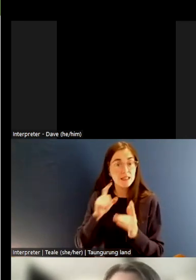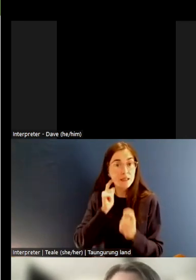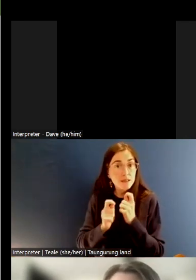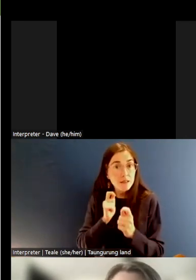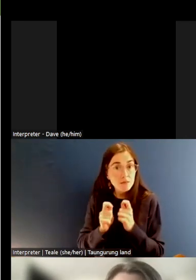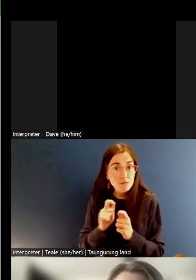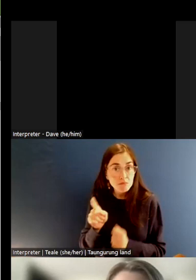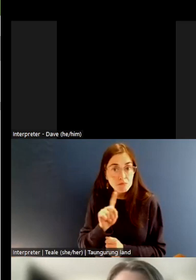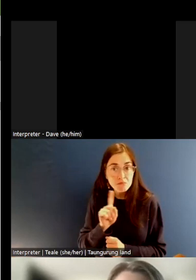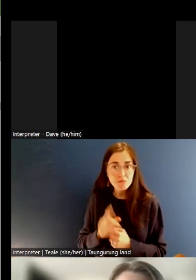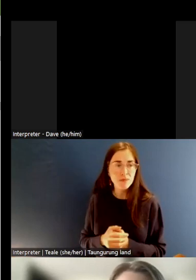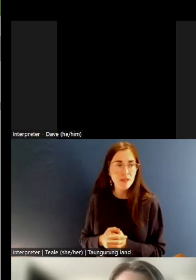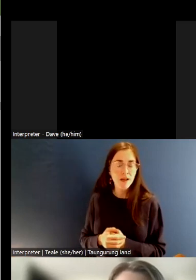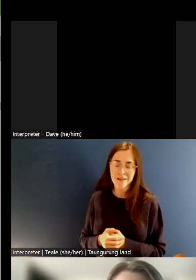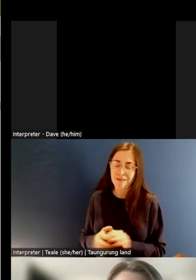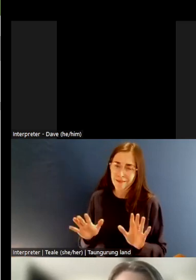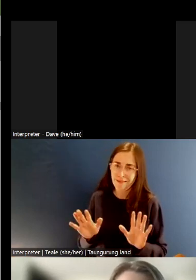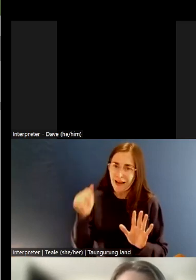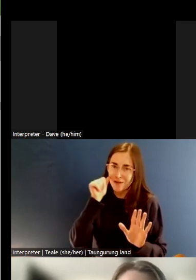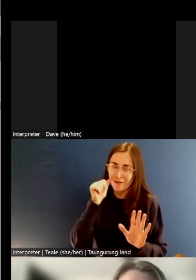I'm aware this is a lot of information that we're going through.